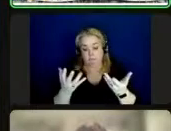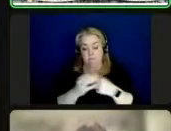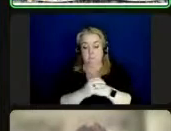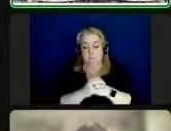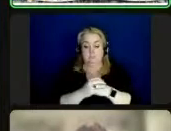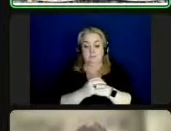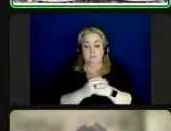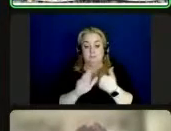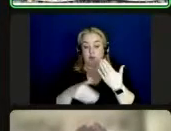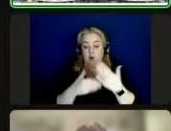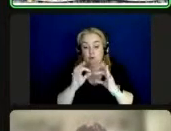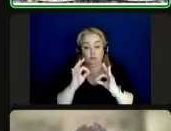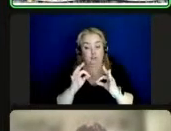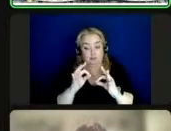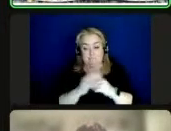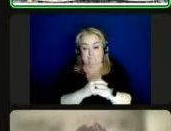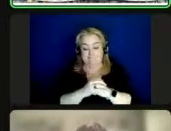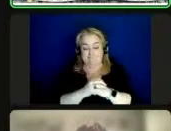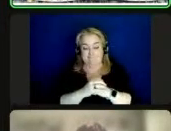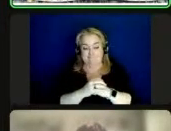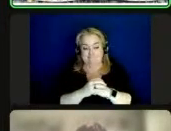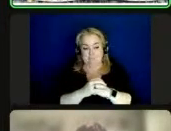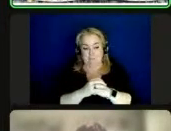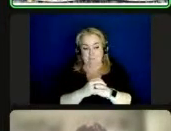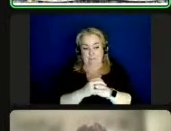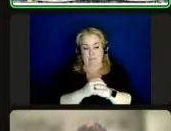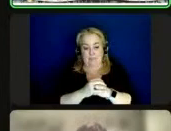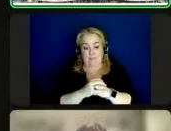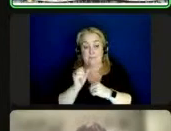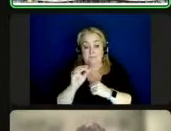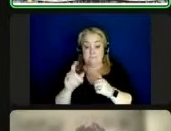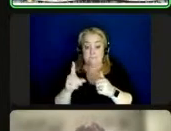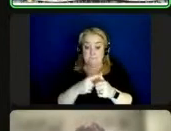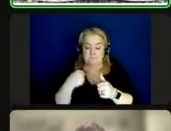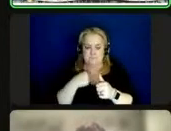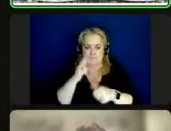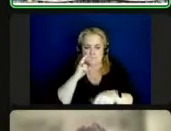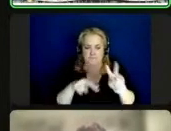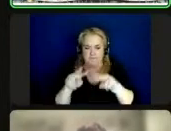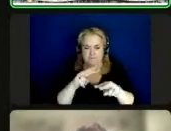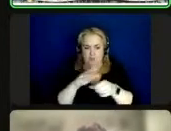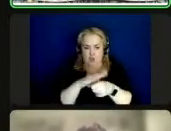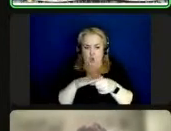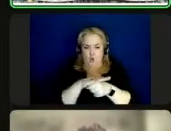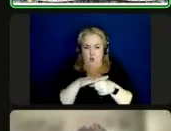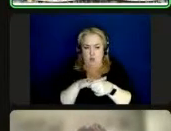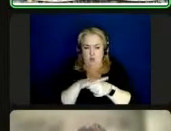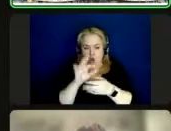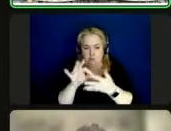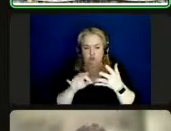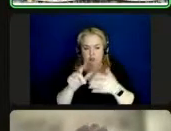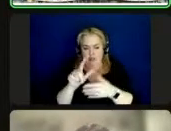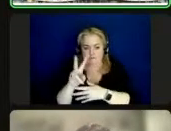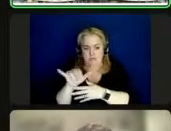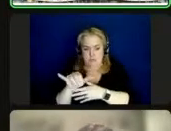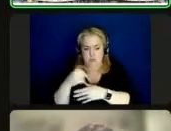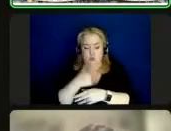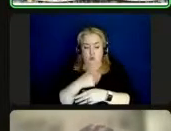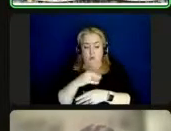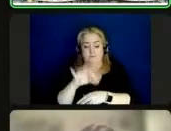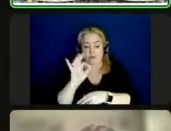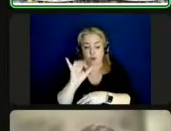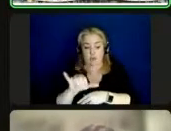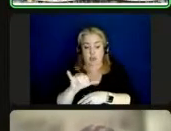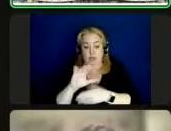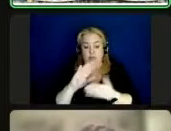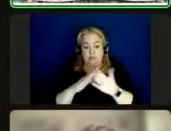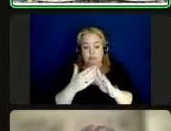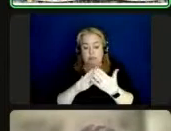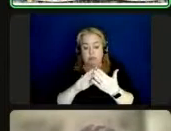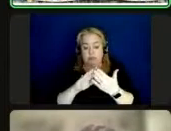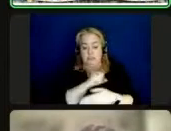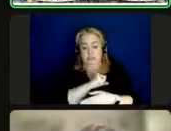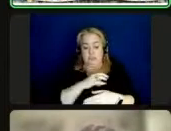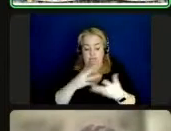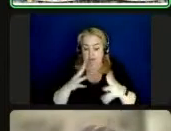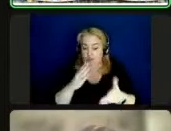AND AS COLLEAGUE AS COMMON